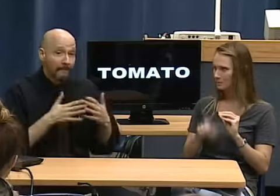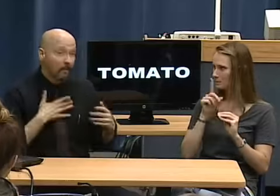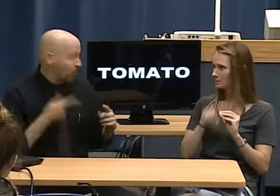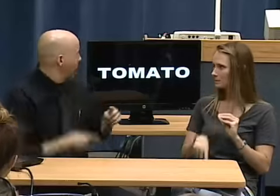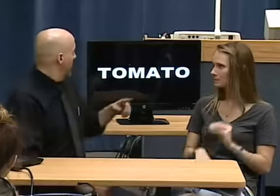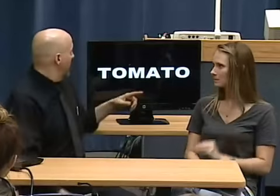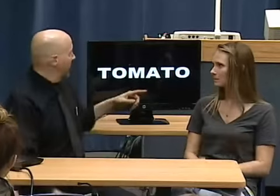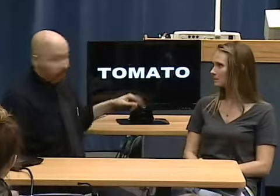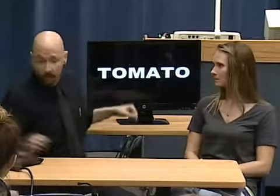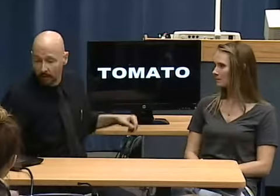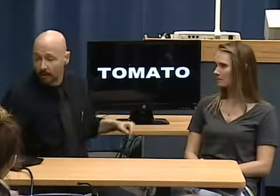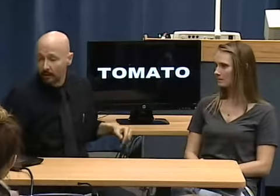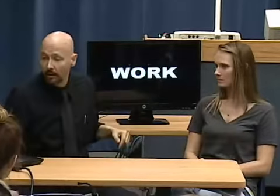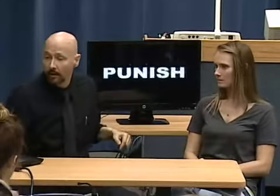But it doesn't matter.